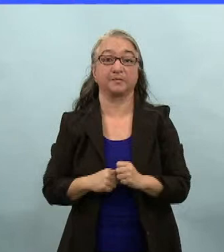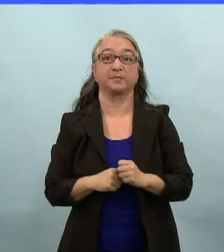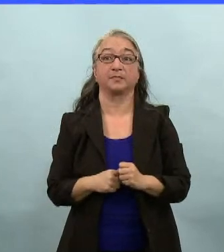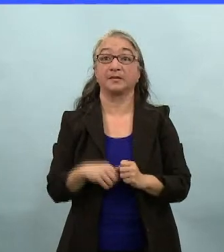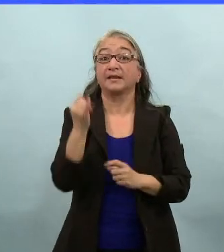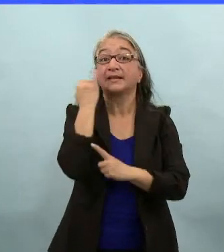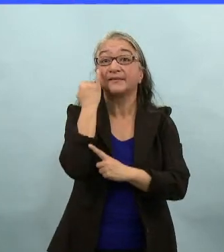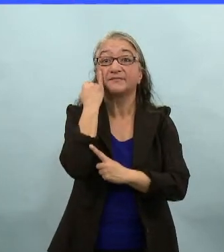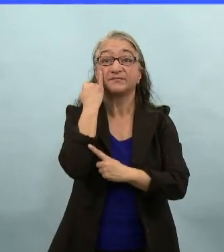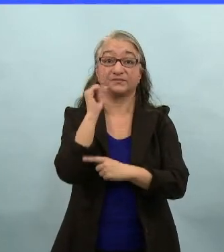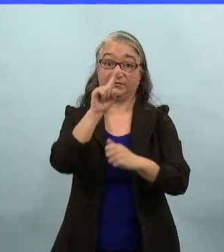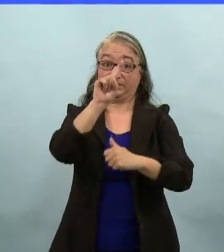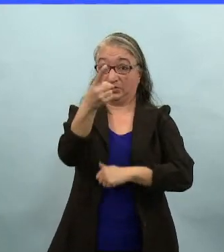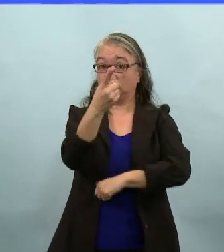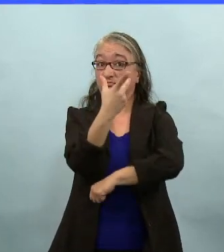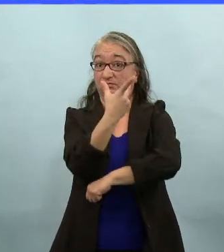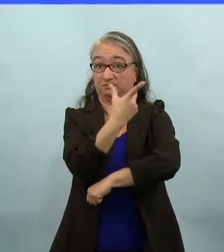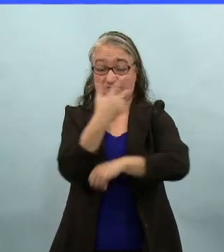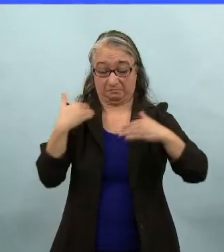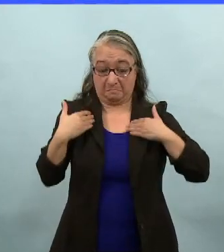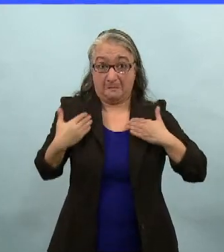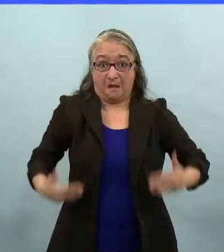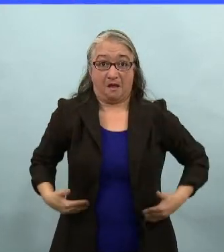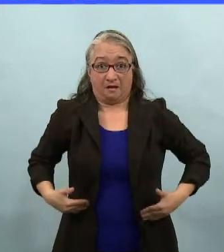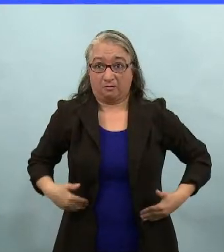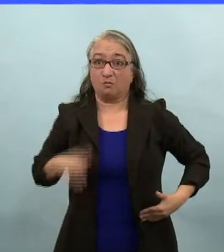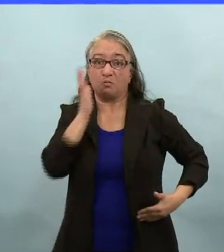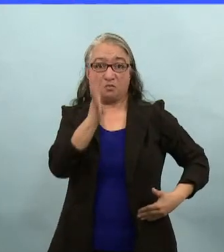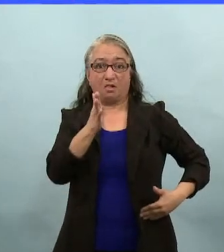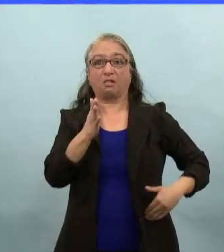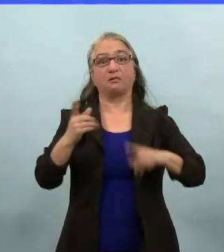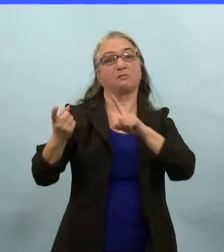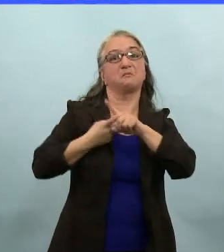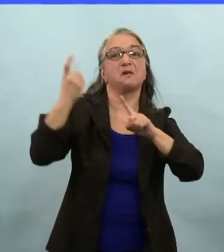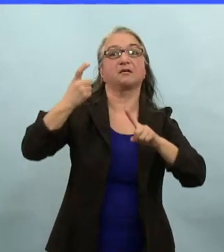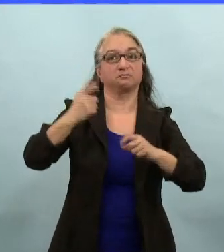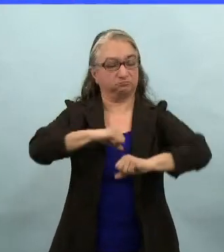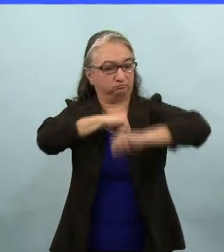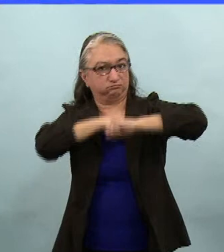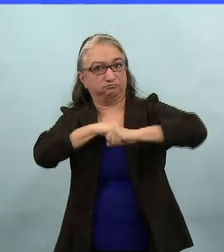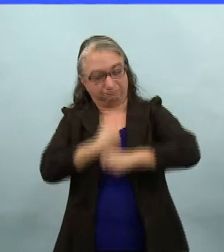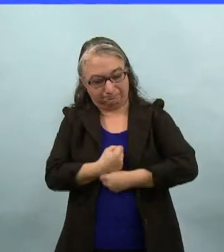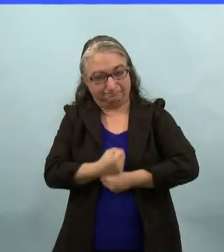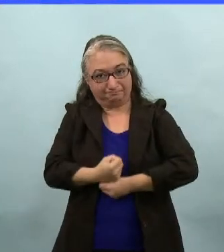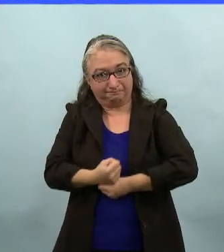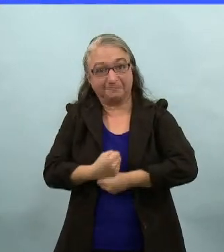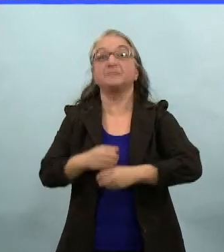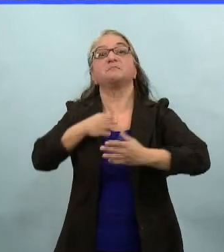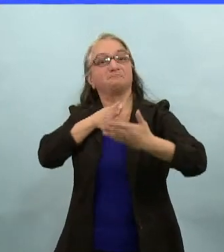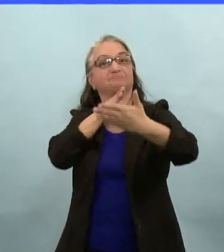will still trigger an immune response children had a robust immune response in the original trials